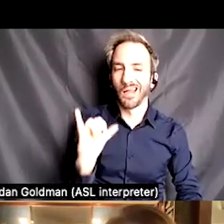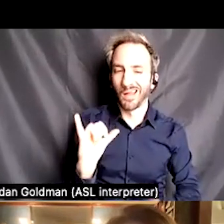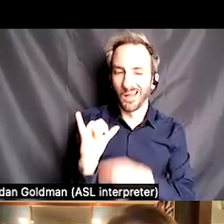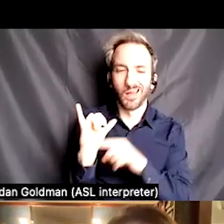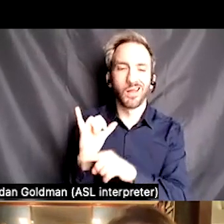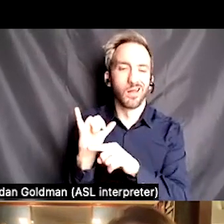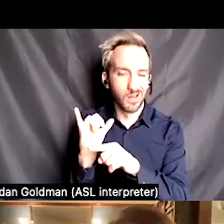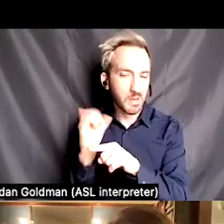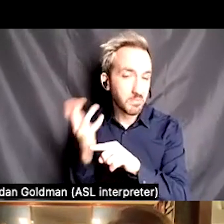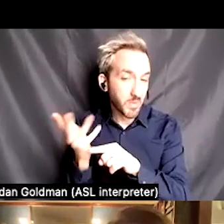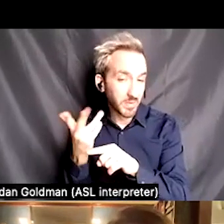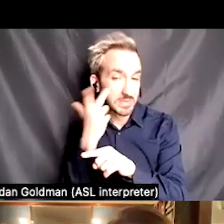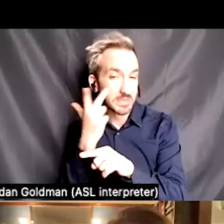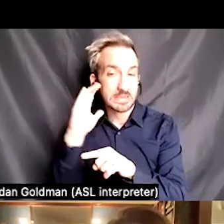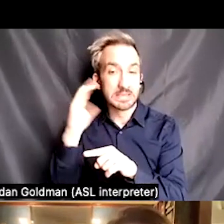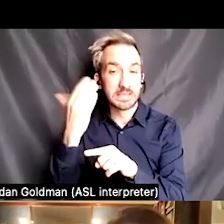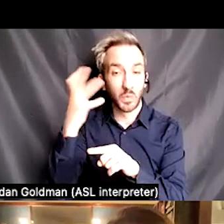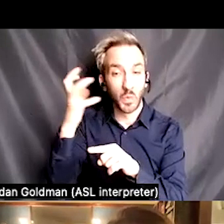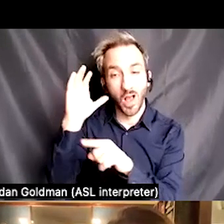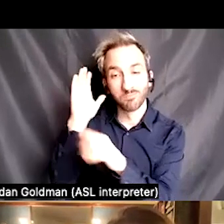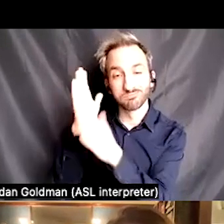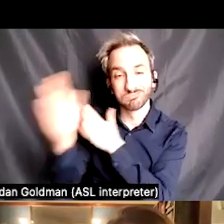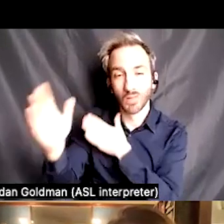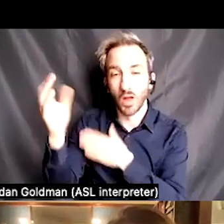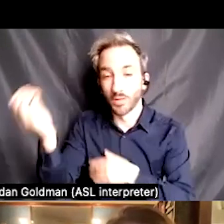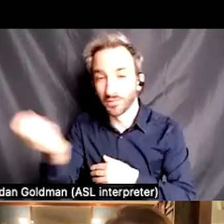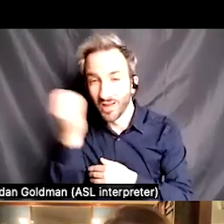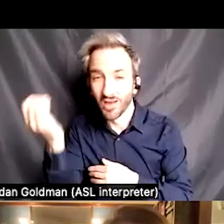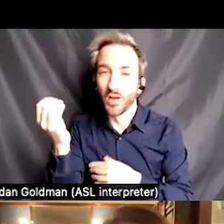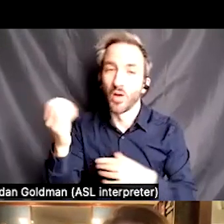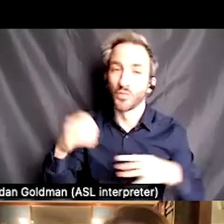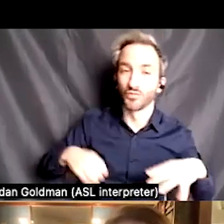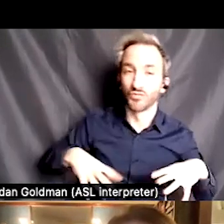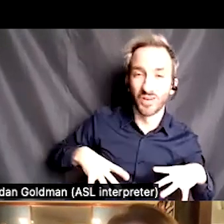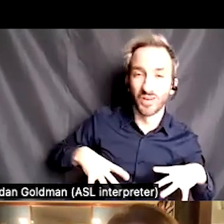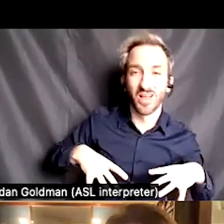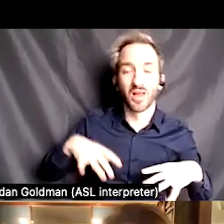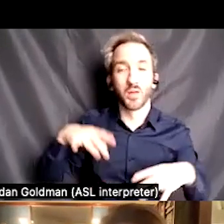to. "Canadian destinations," "Newfoundland in Ontario," "Portugal," and general world travel